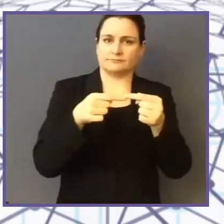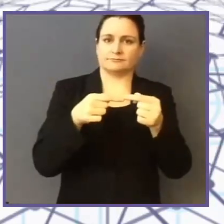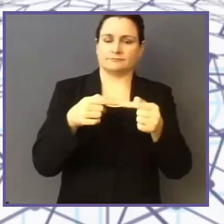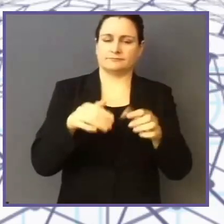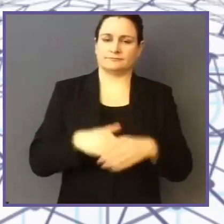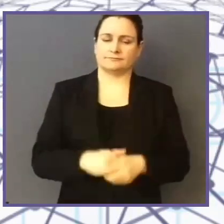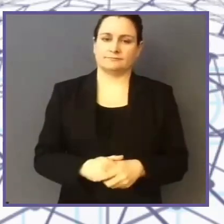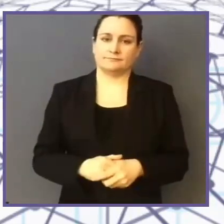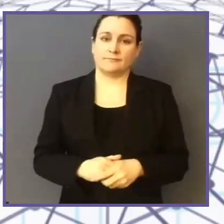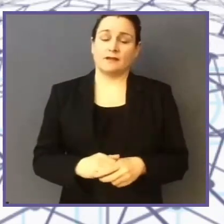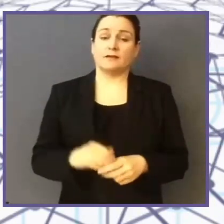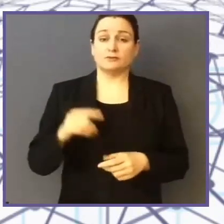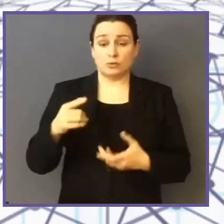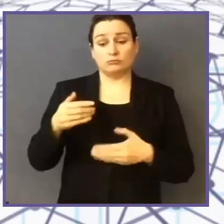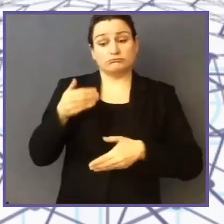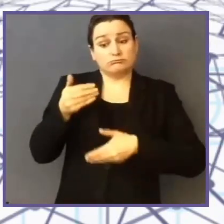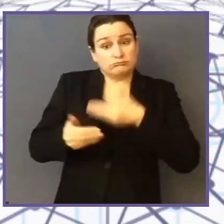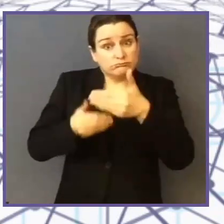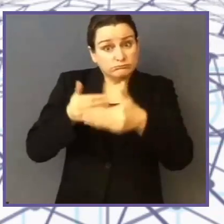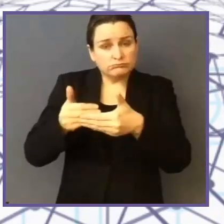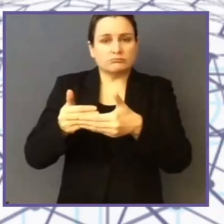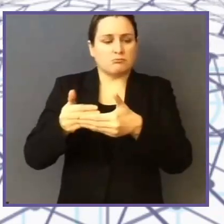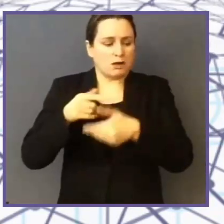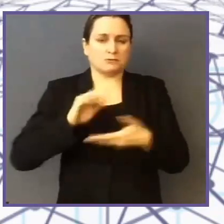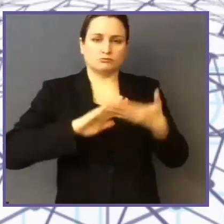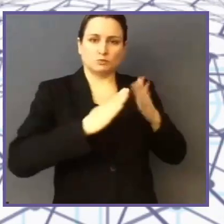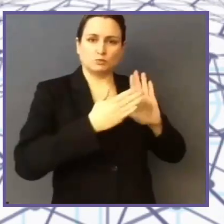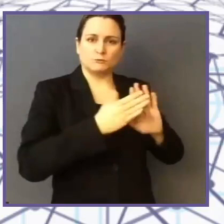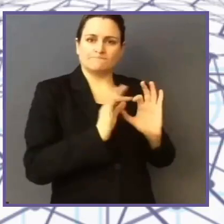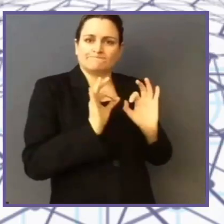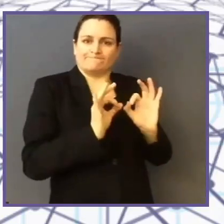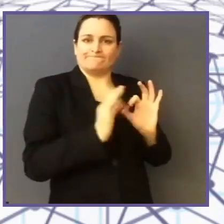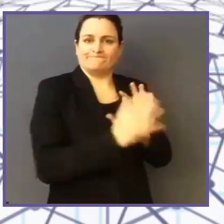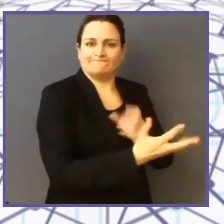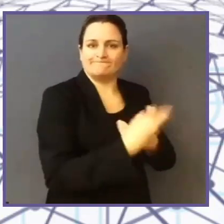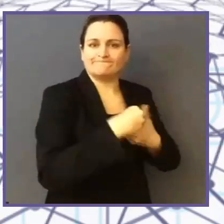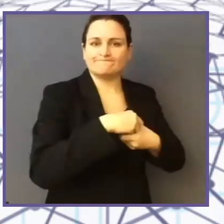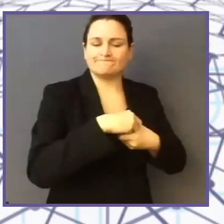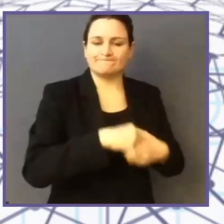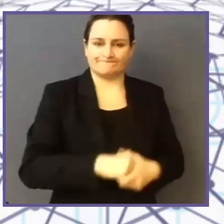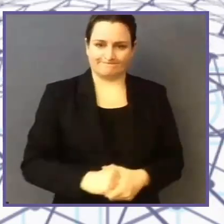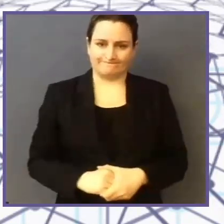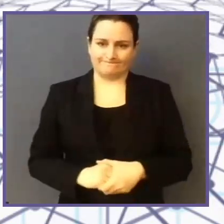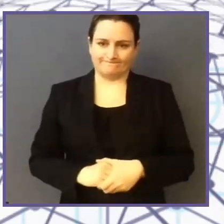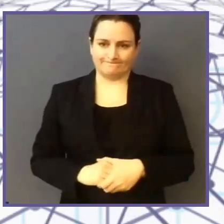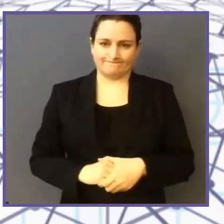interests, which to our minds today is thankfully inexplicable. But let's take a rather shocking example from history.